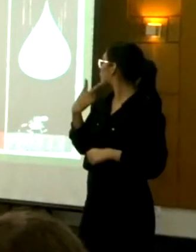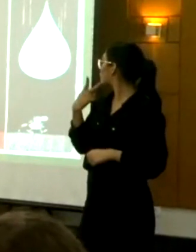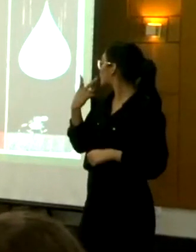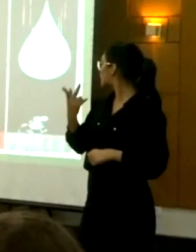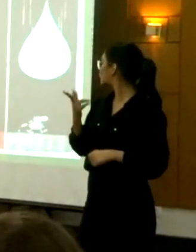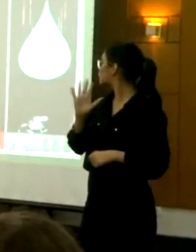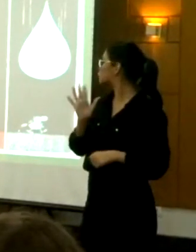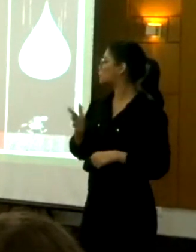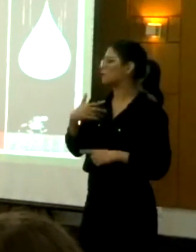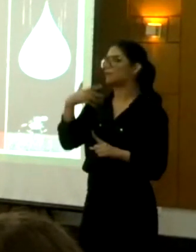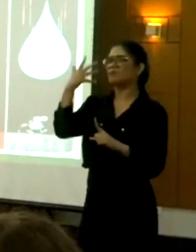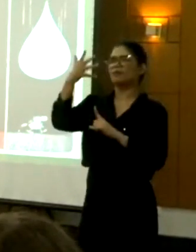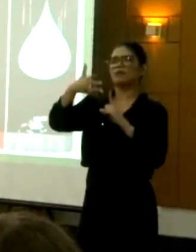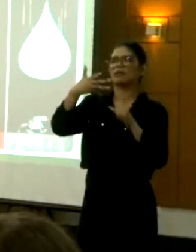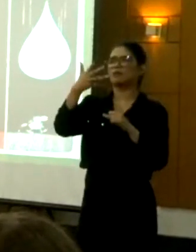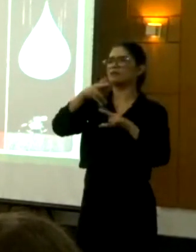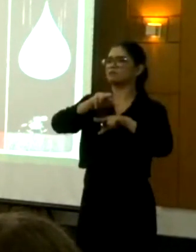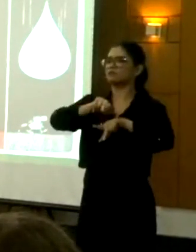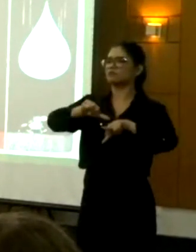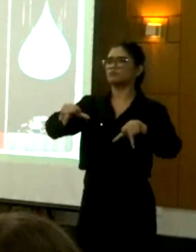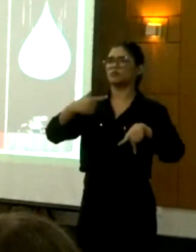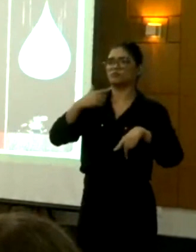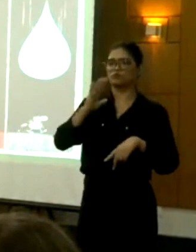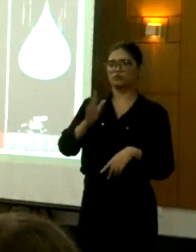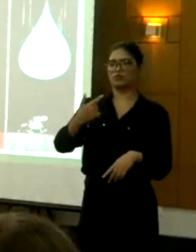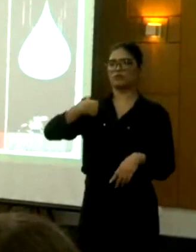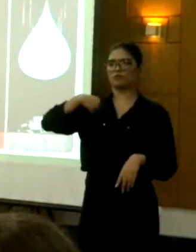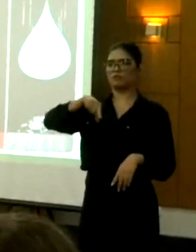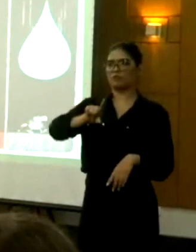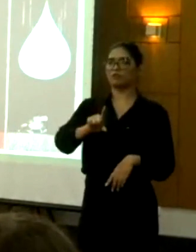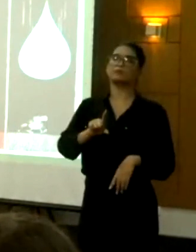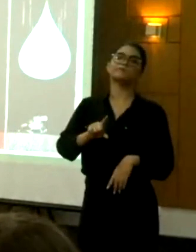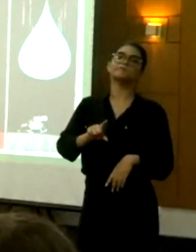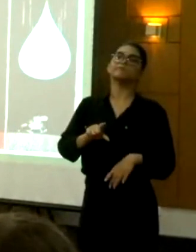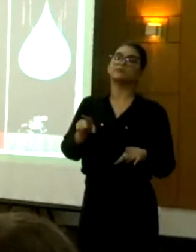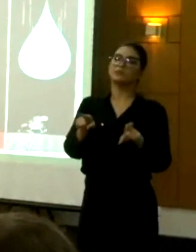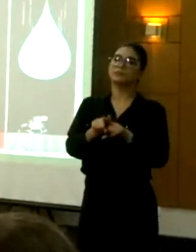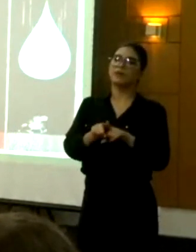in all dimensions, including in the Federal Senate, extreme events